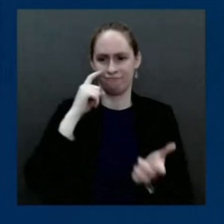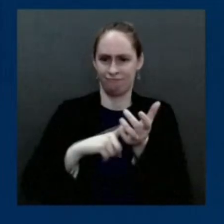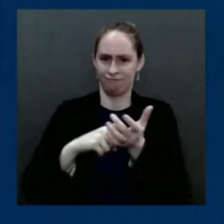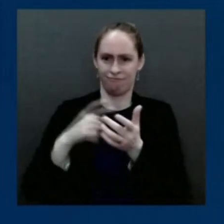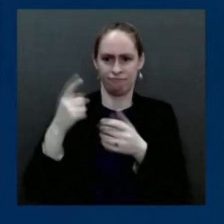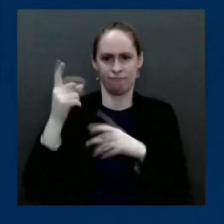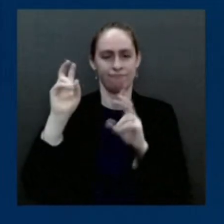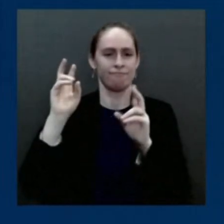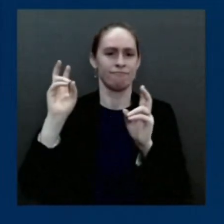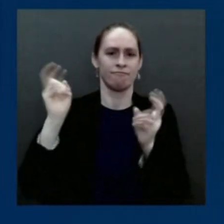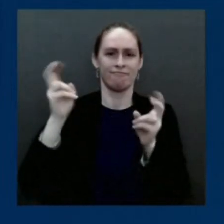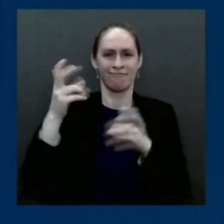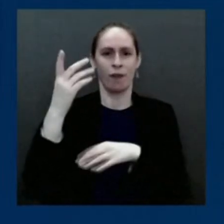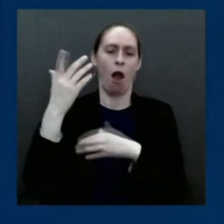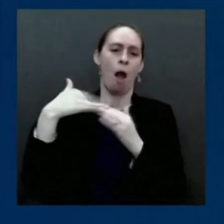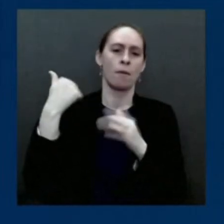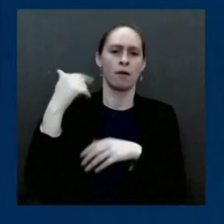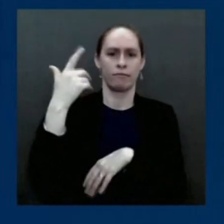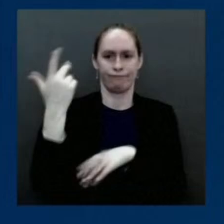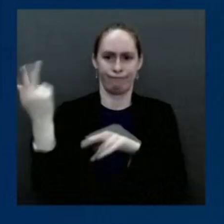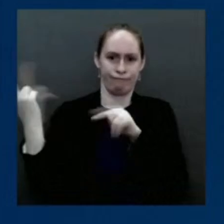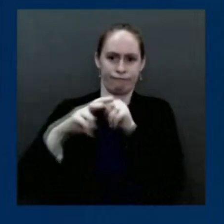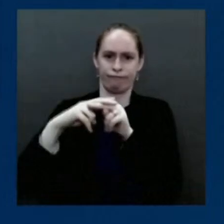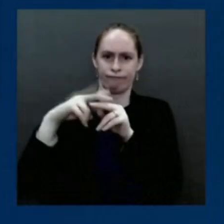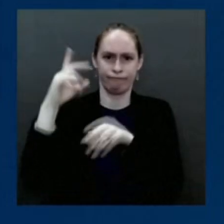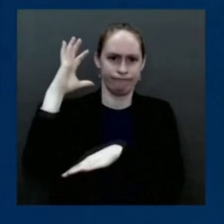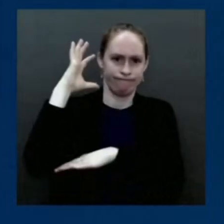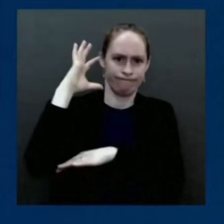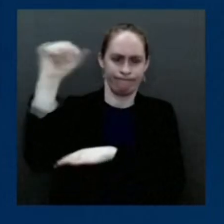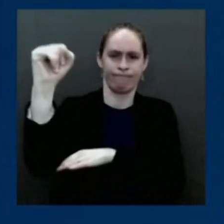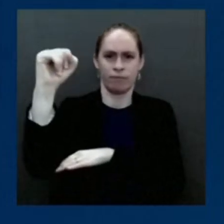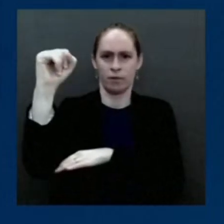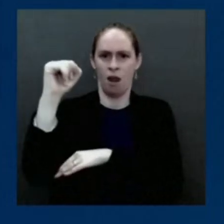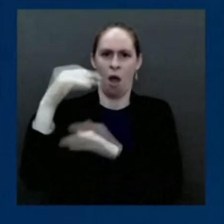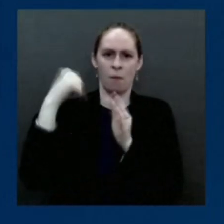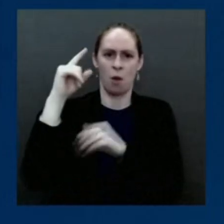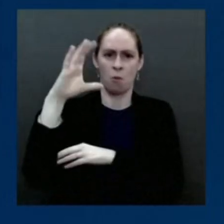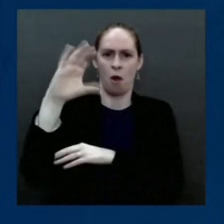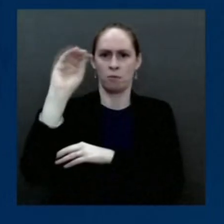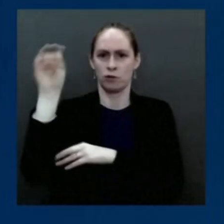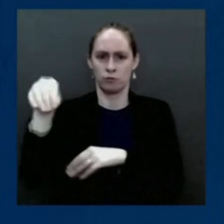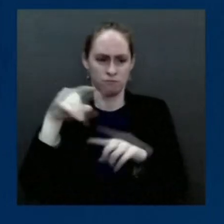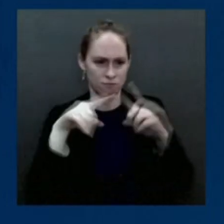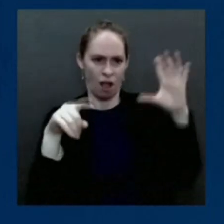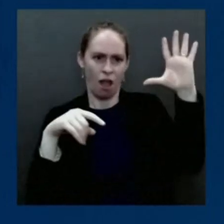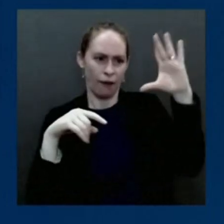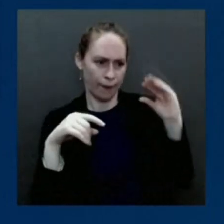THAT WE MUST REMEMBER THAT HOSPITALIZATIONS AND DEATHS ARE